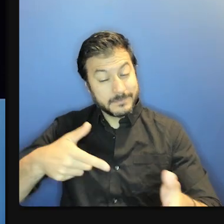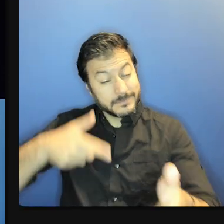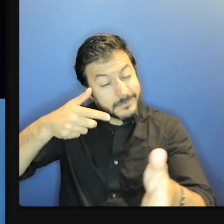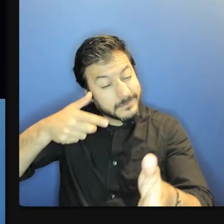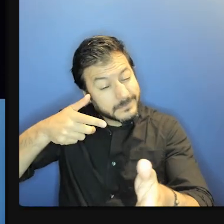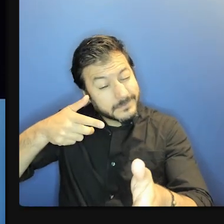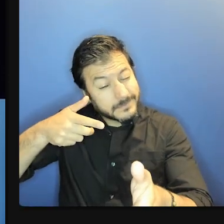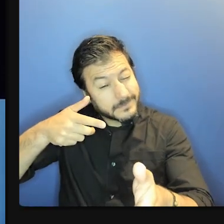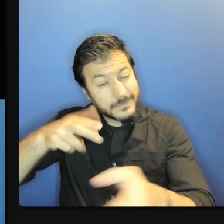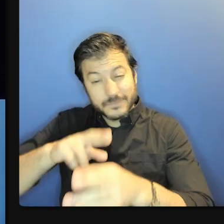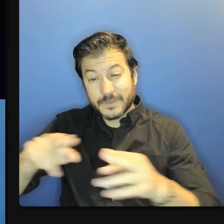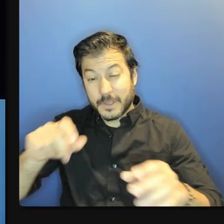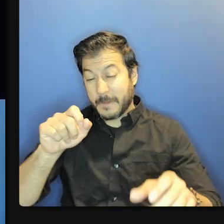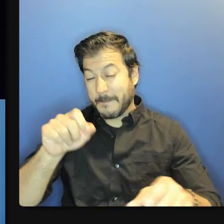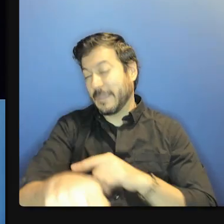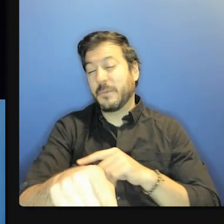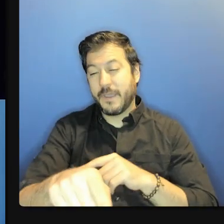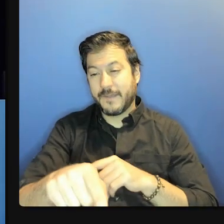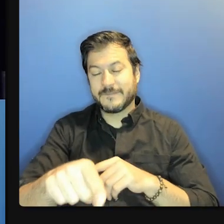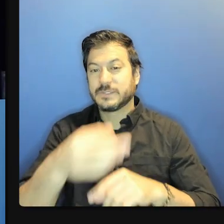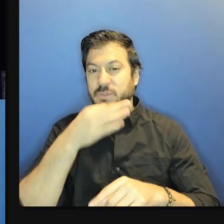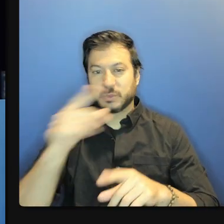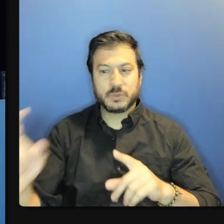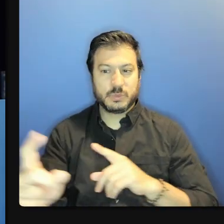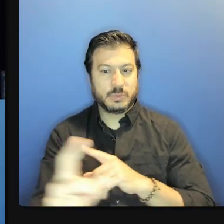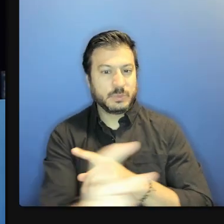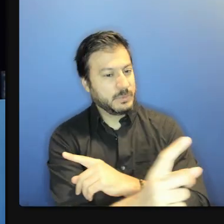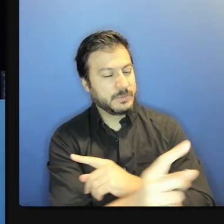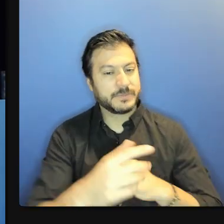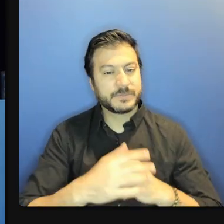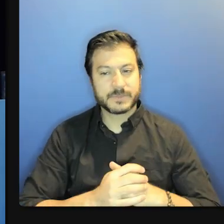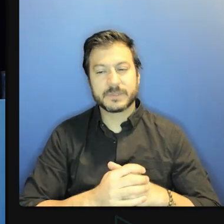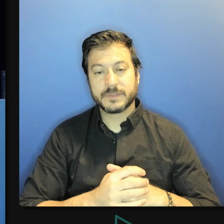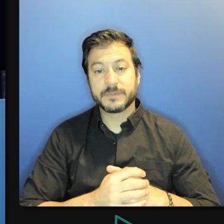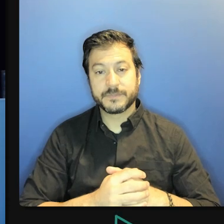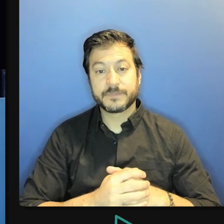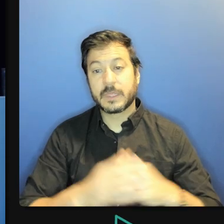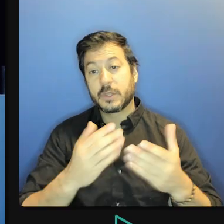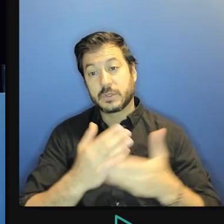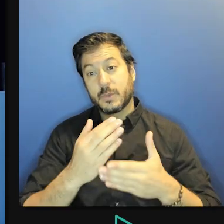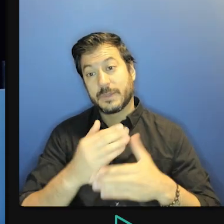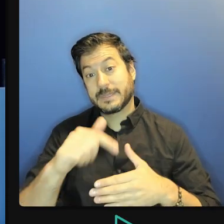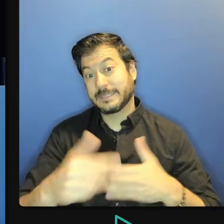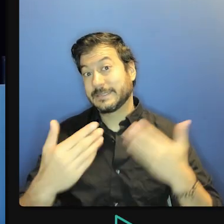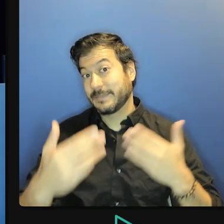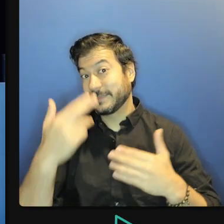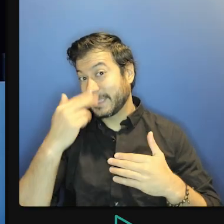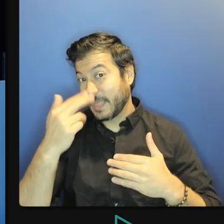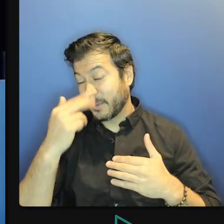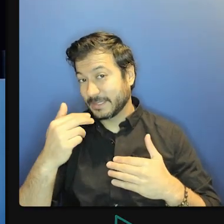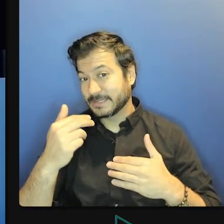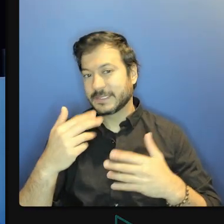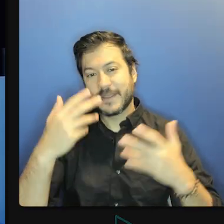his scope aimed, ready to pick you off as soon as you run into sight. And although this might be hilarious,